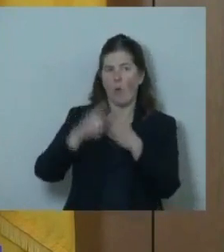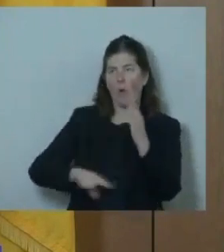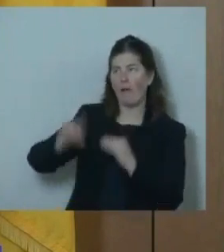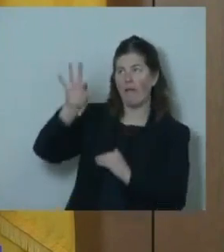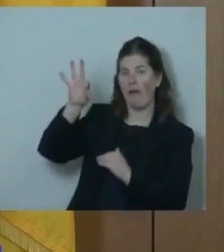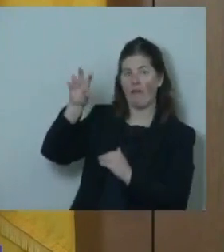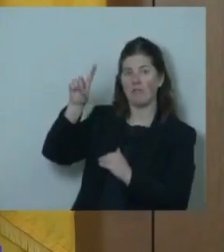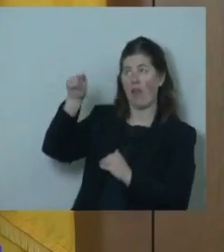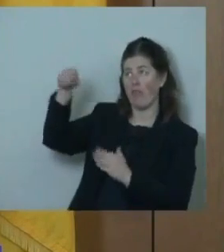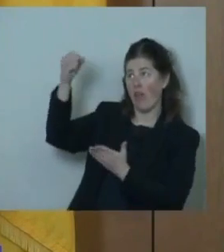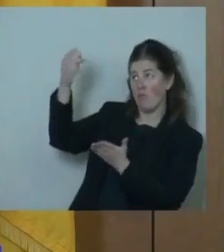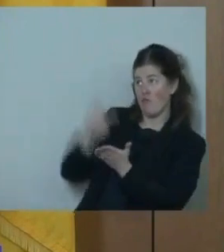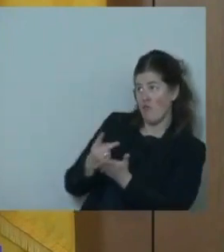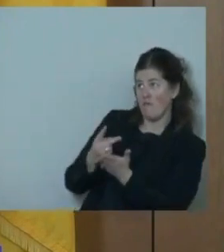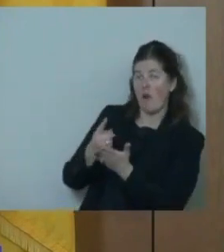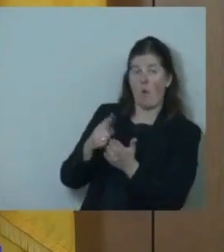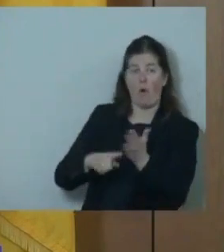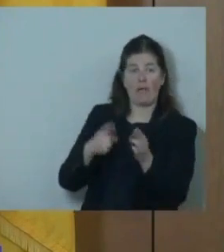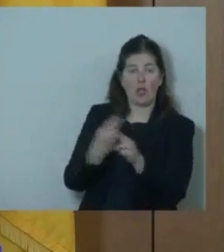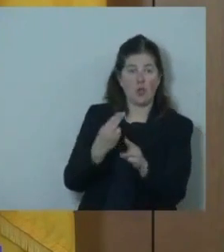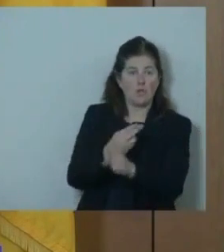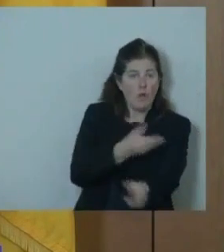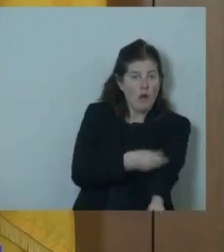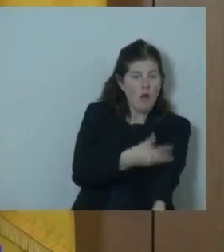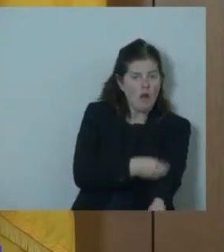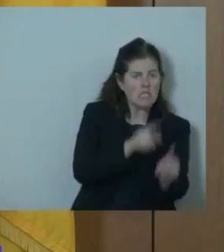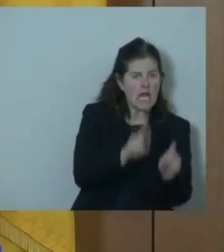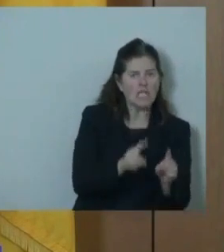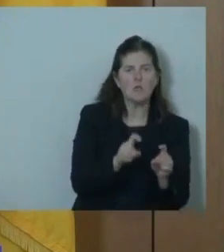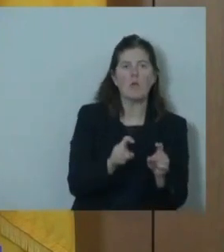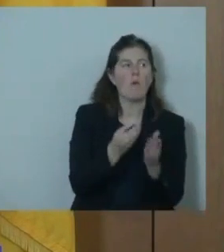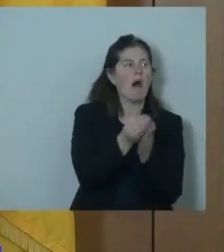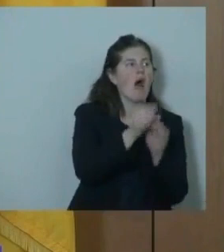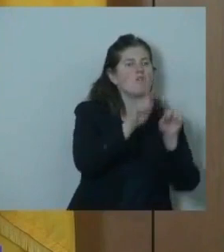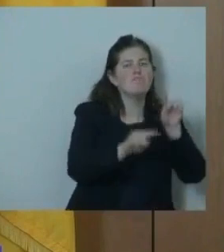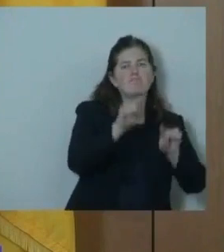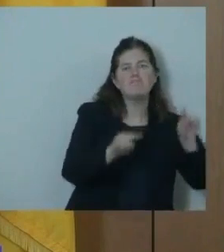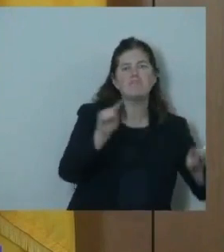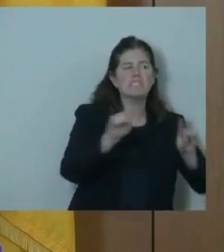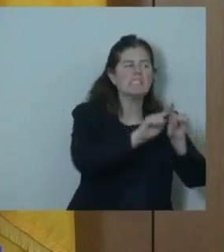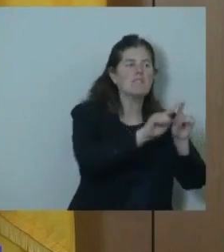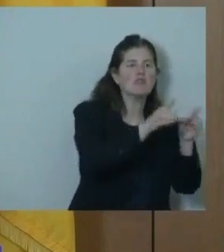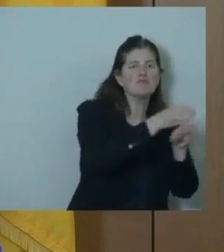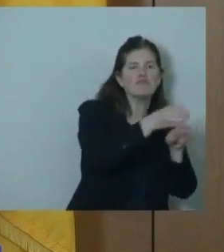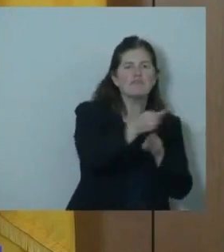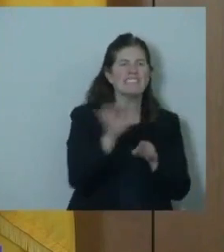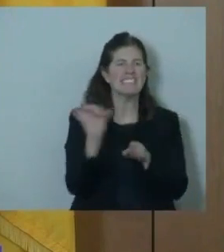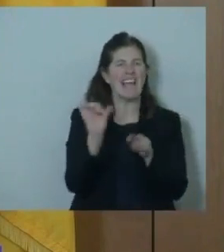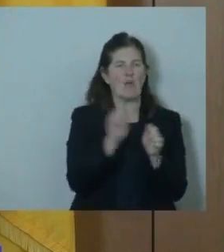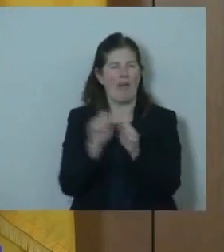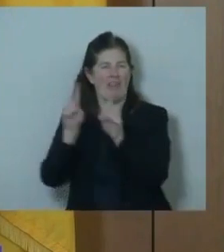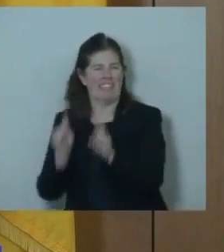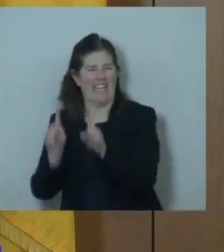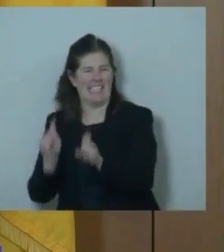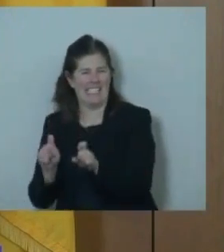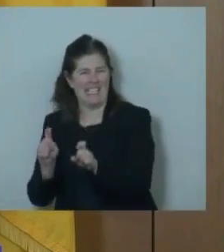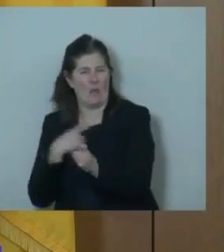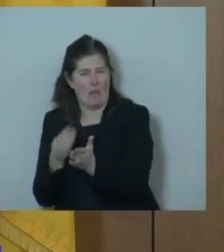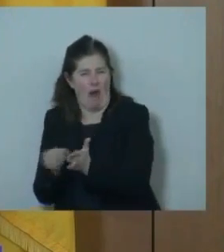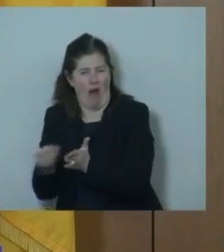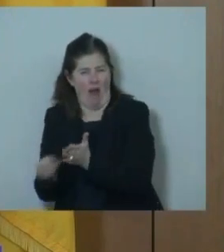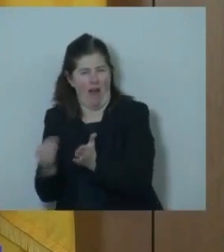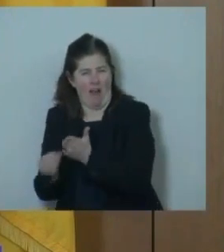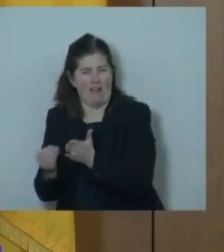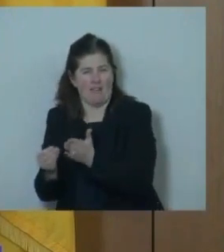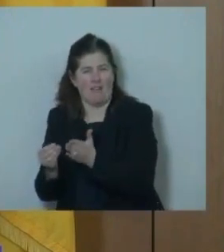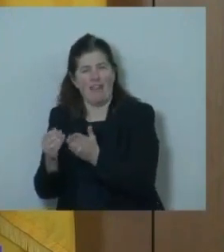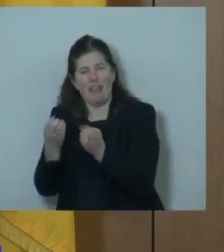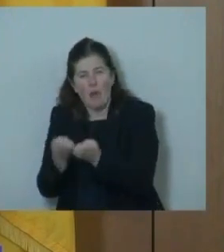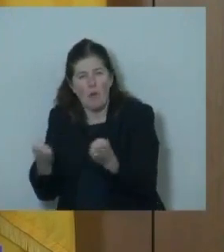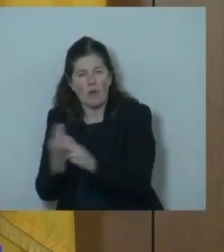I CAN’T SAY WE HAVE GOTTEN ALL THE SUPPLIES IN BUT WE HAVE A STRATEGY FOR IDENTIFYING WHAT FDA APPROVED TESTS WE NEED TO BUY.